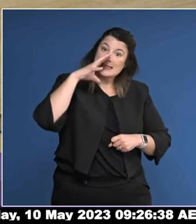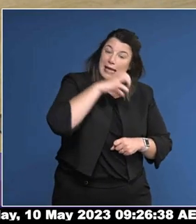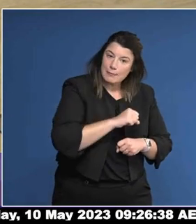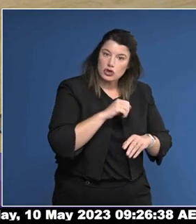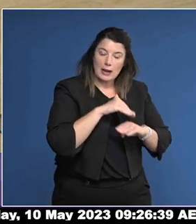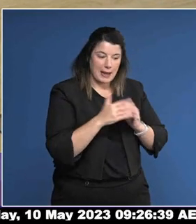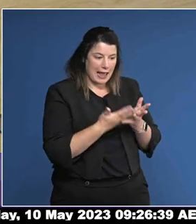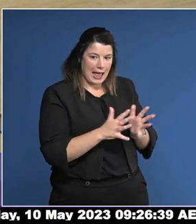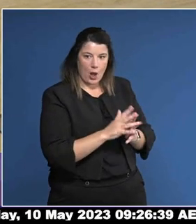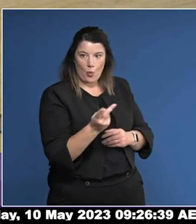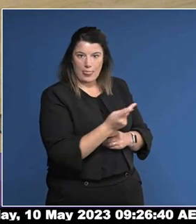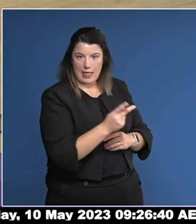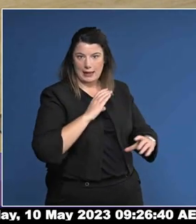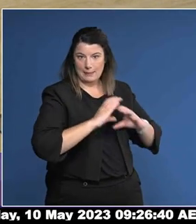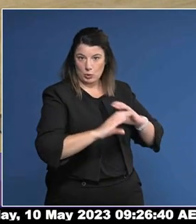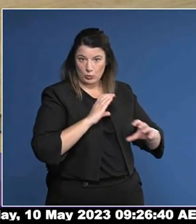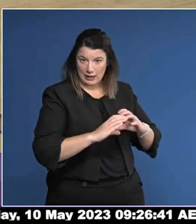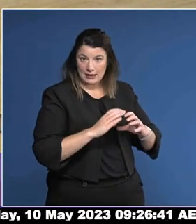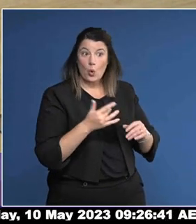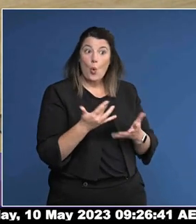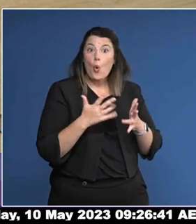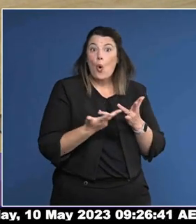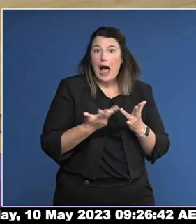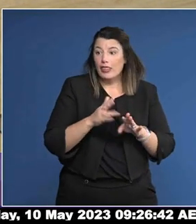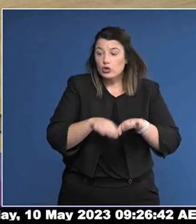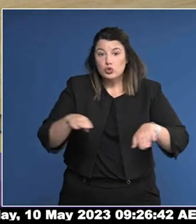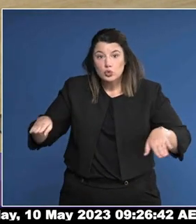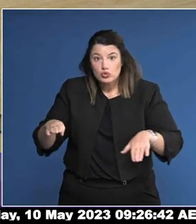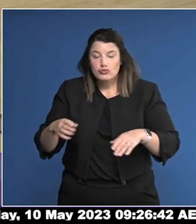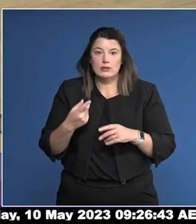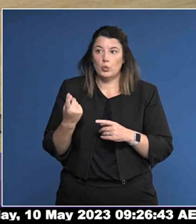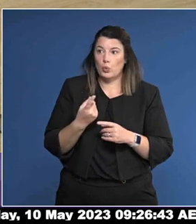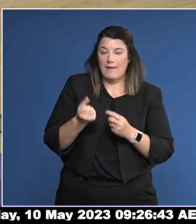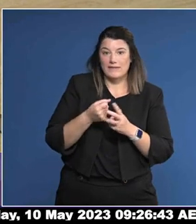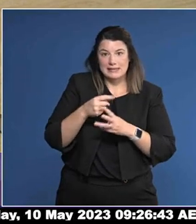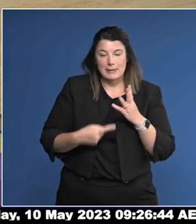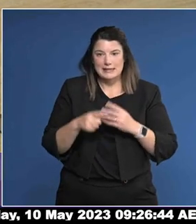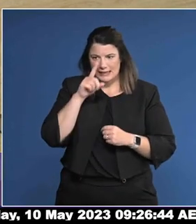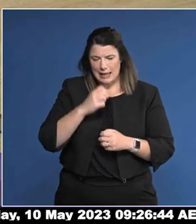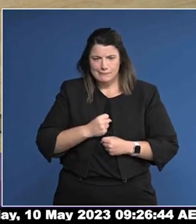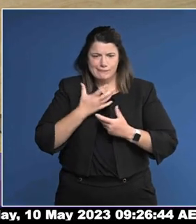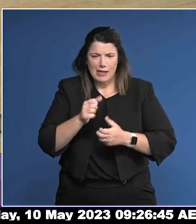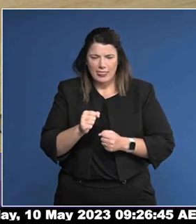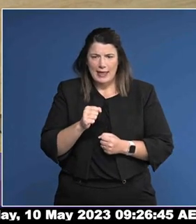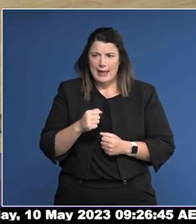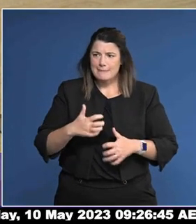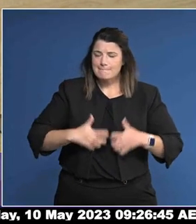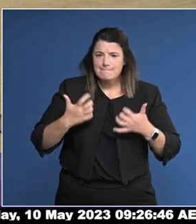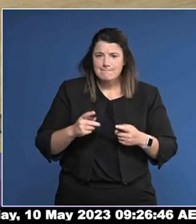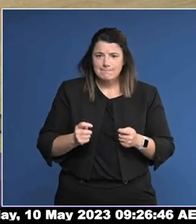in which children who are non-verbal can express their wishes, their concerns or their grievances? DR CRAWFORD: No. MS McMILLAN: I object to the question.